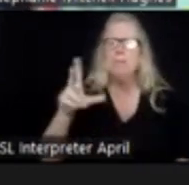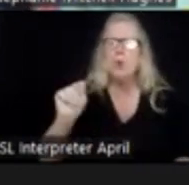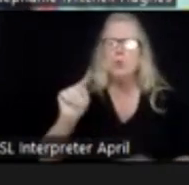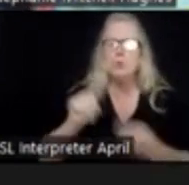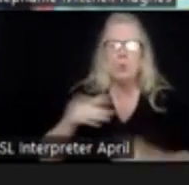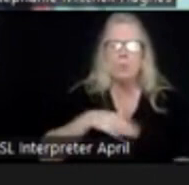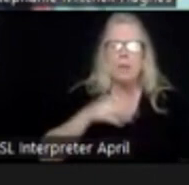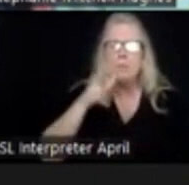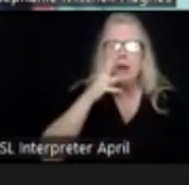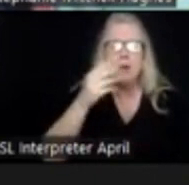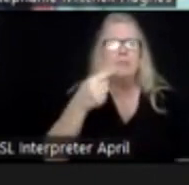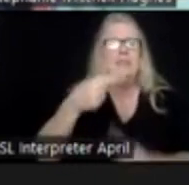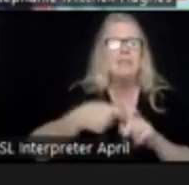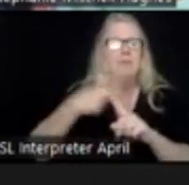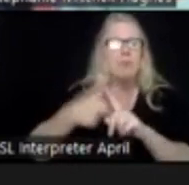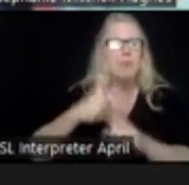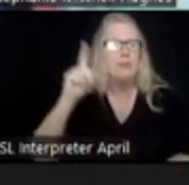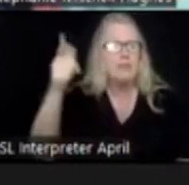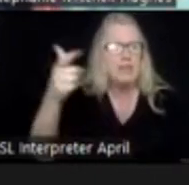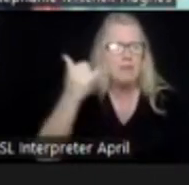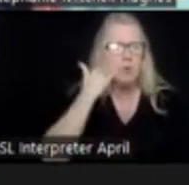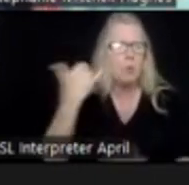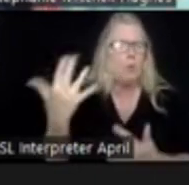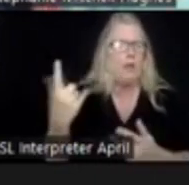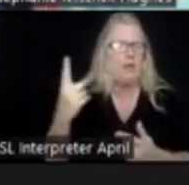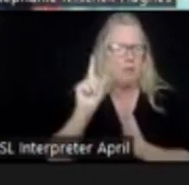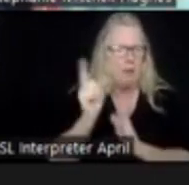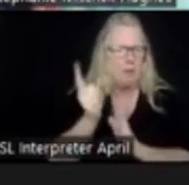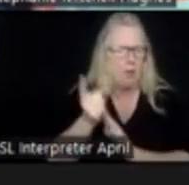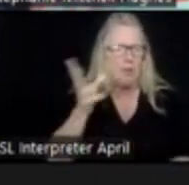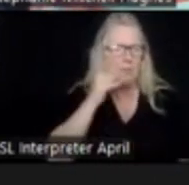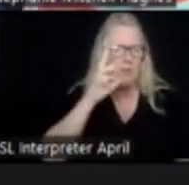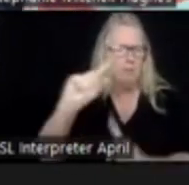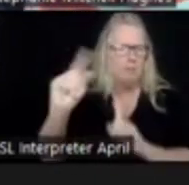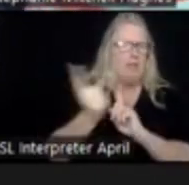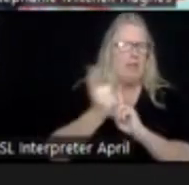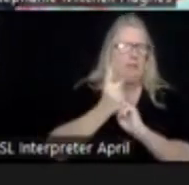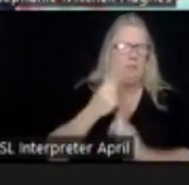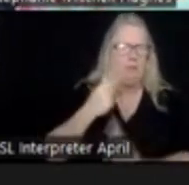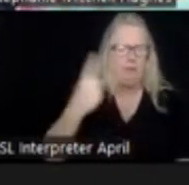MONTHS LATER SHE CAME TO ME AND ASKED ME ABOUT IT.